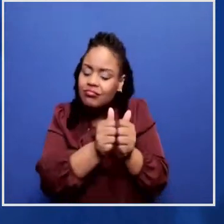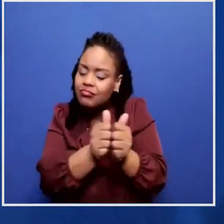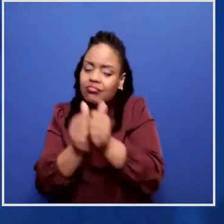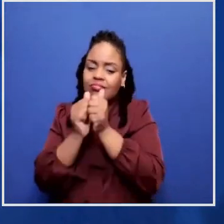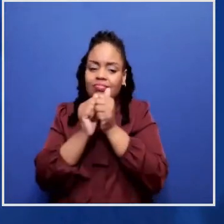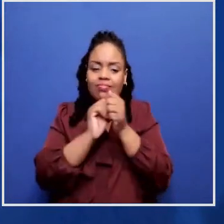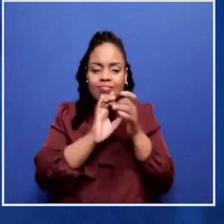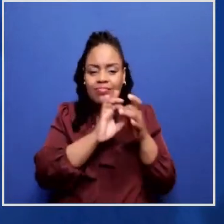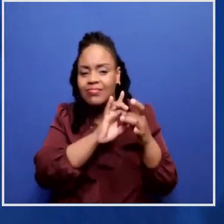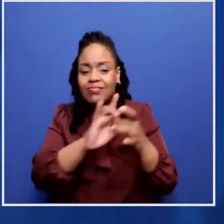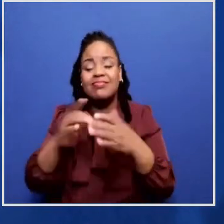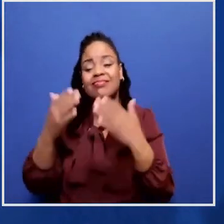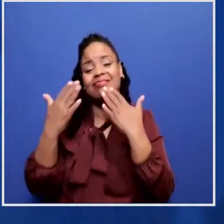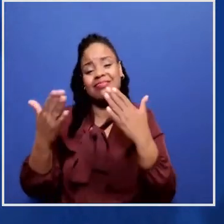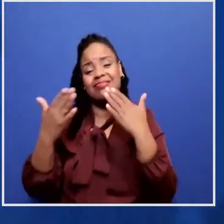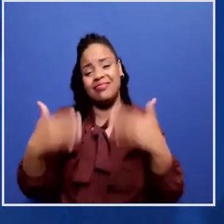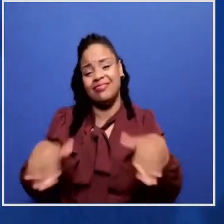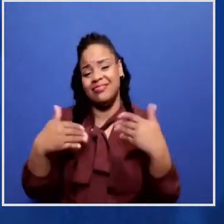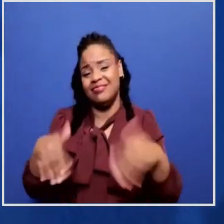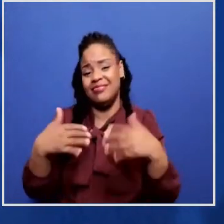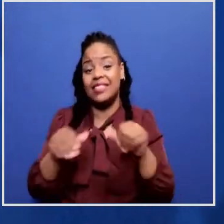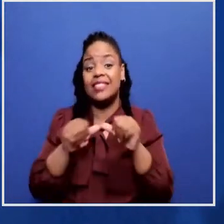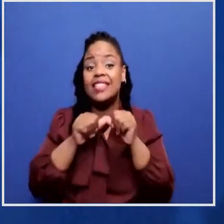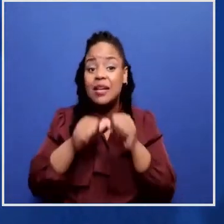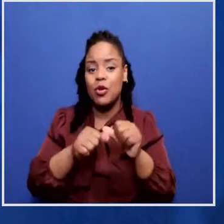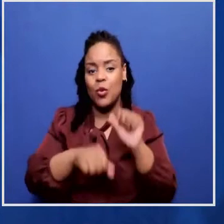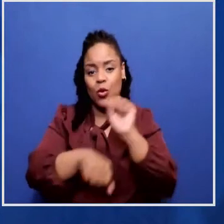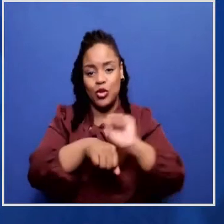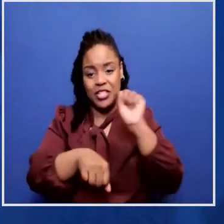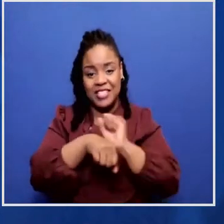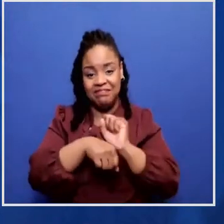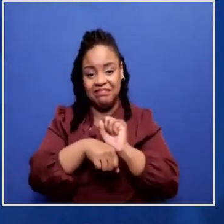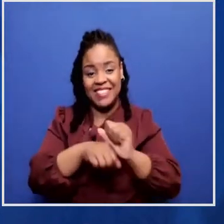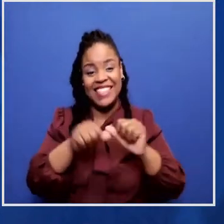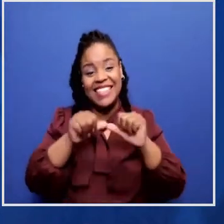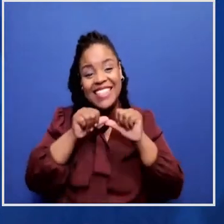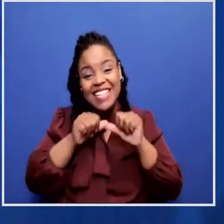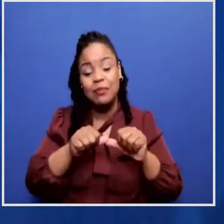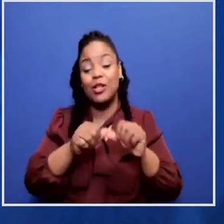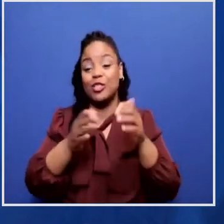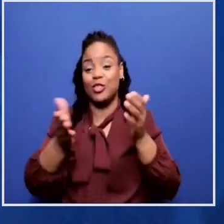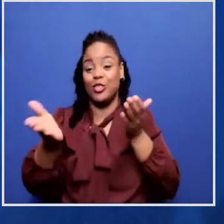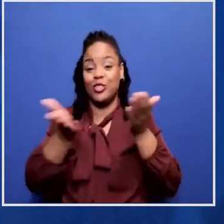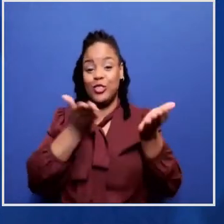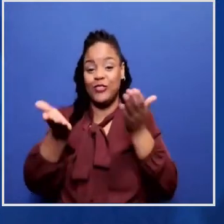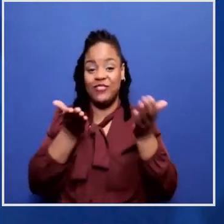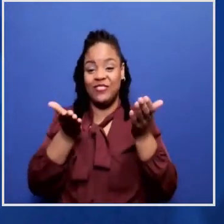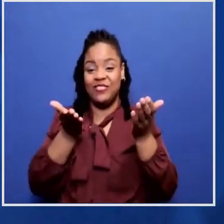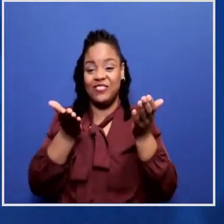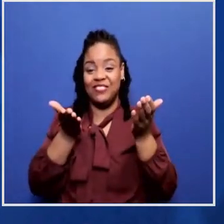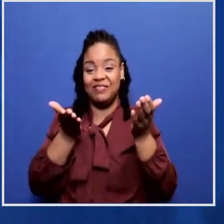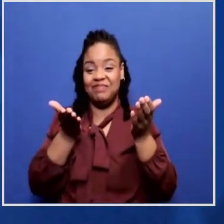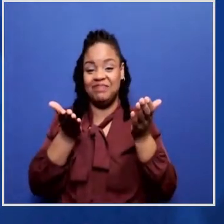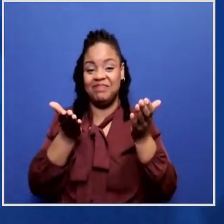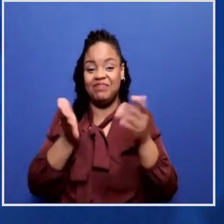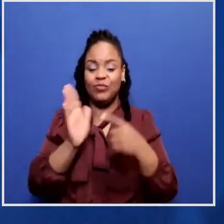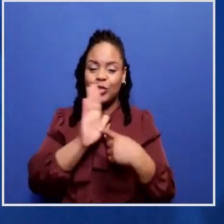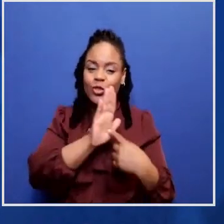, UNITED. THANK YOU SO MUCH. LET'S KEEP